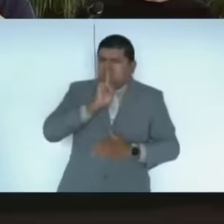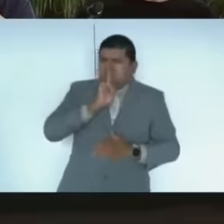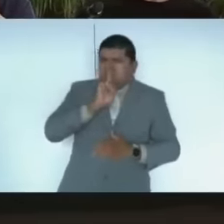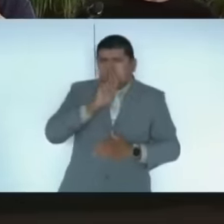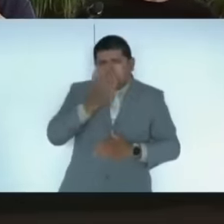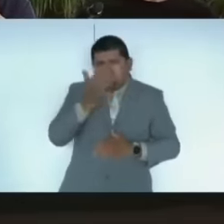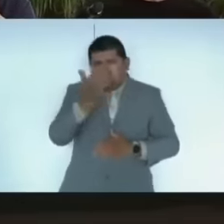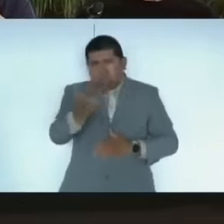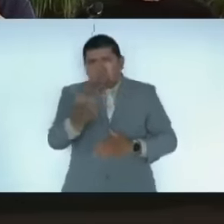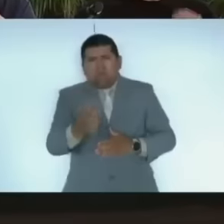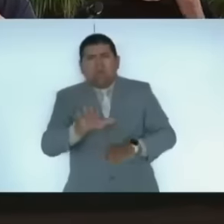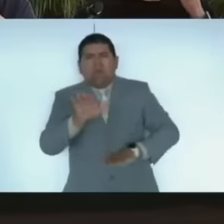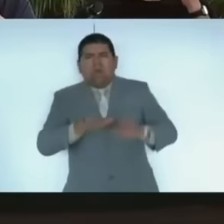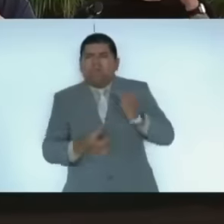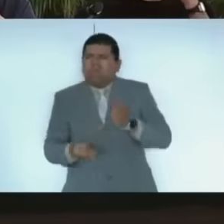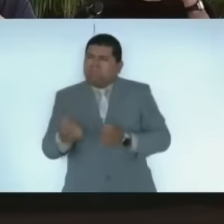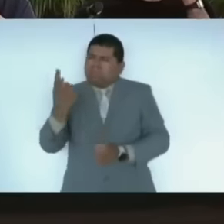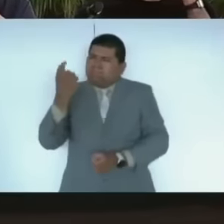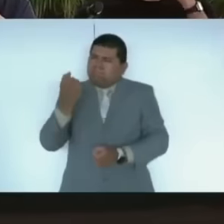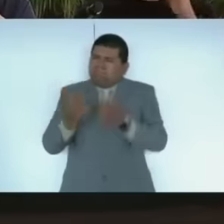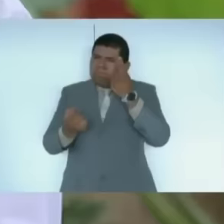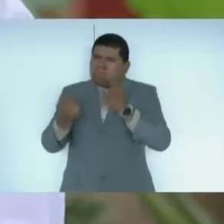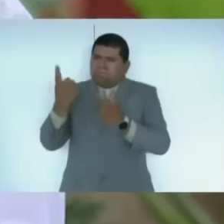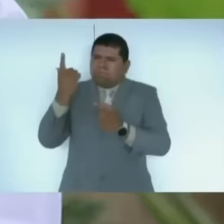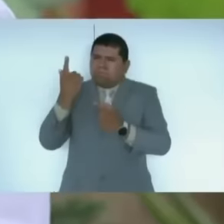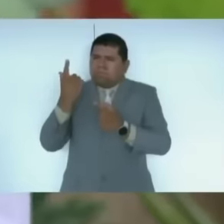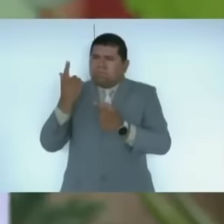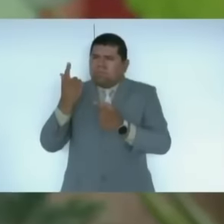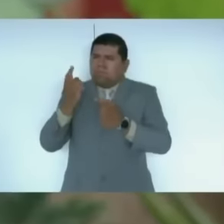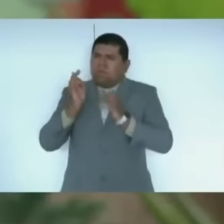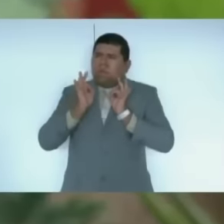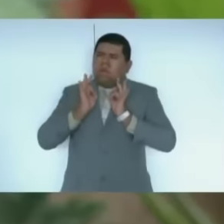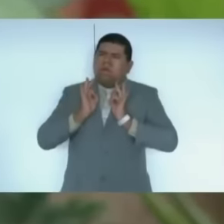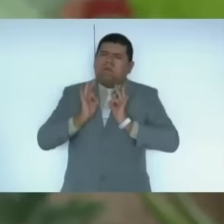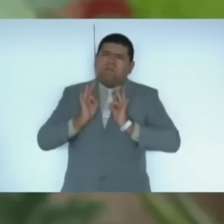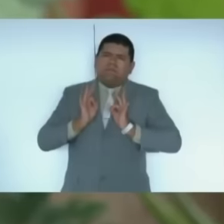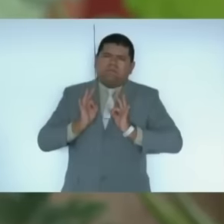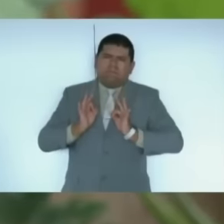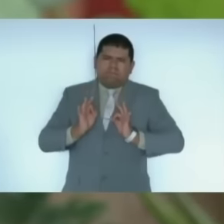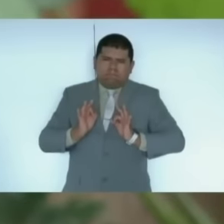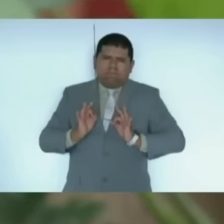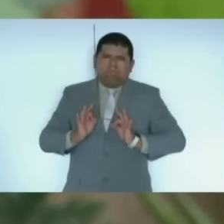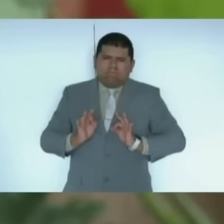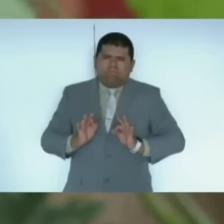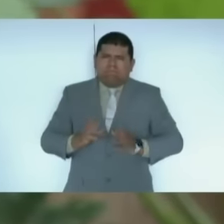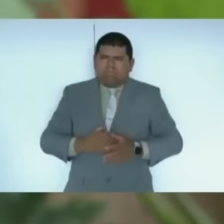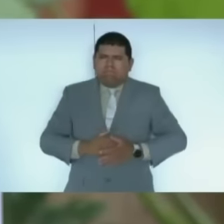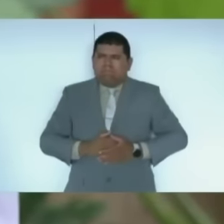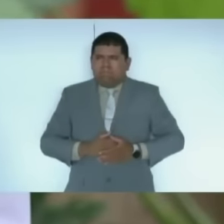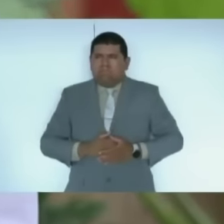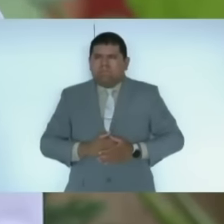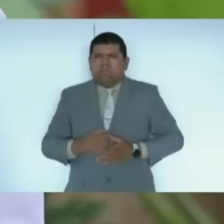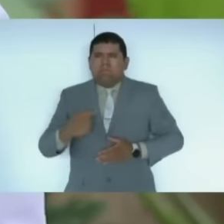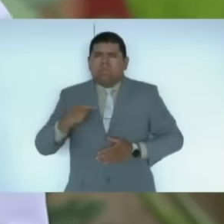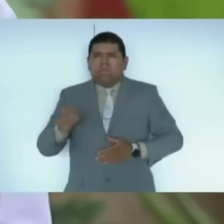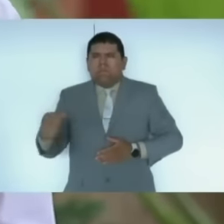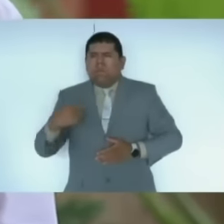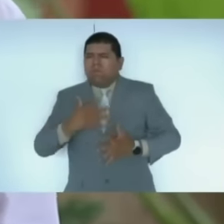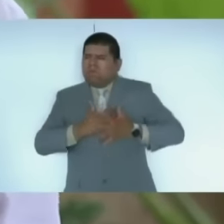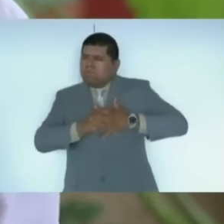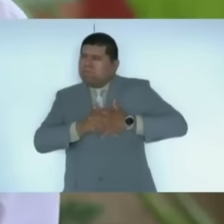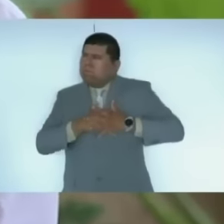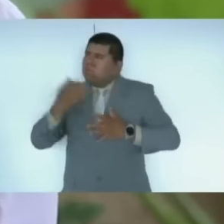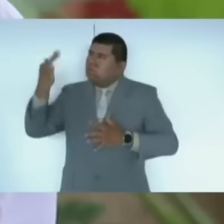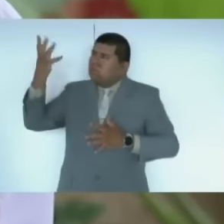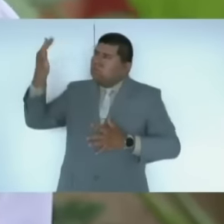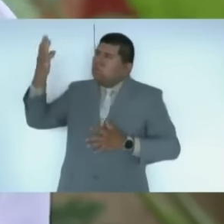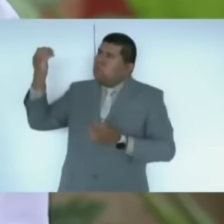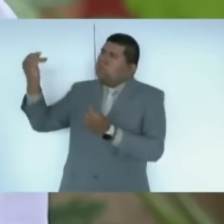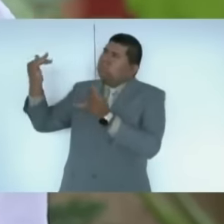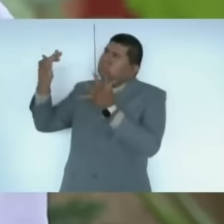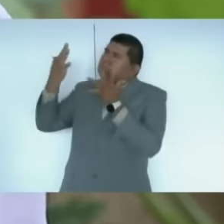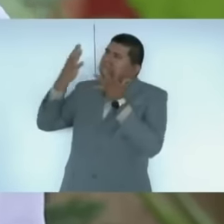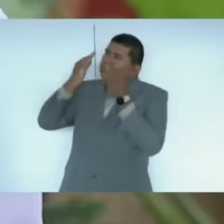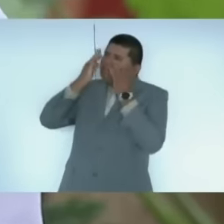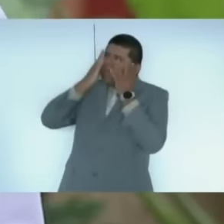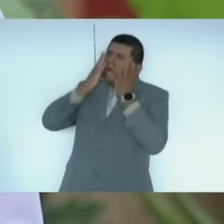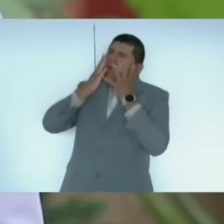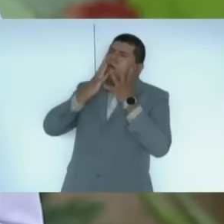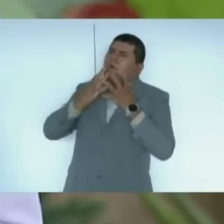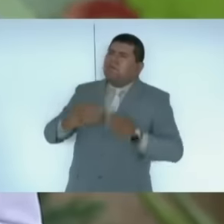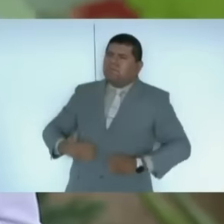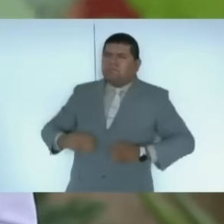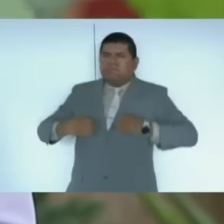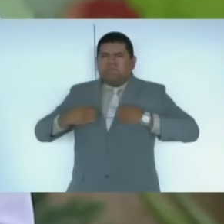some holy serene ones, I loved, I was loved, the sun caressed my face life nothing